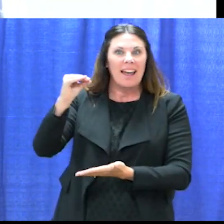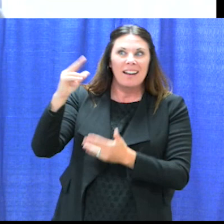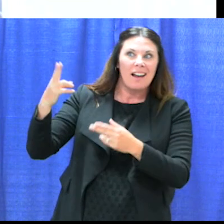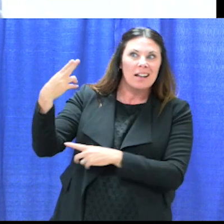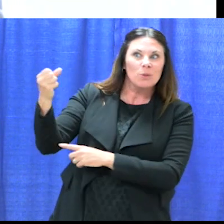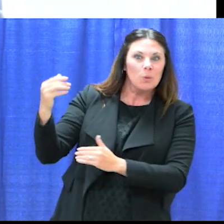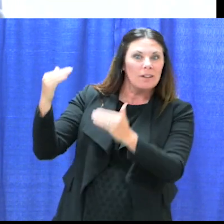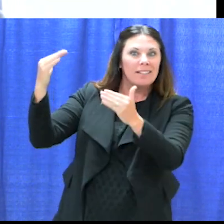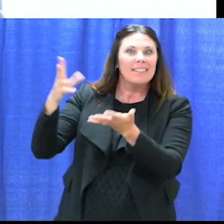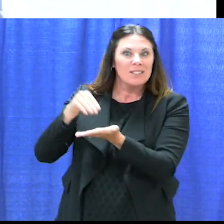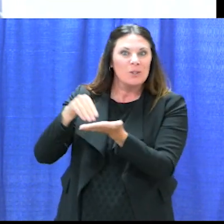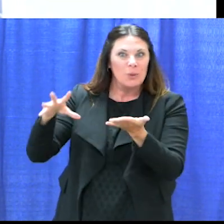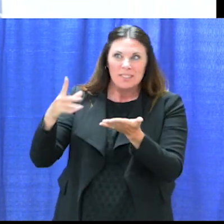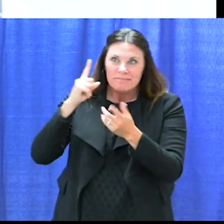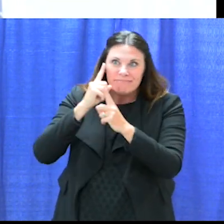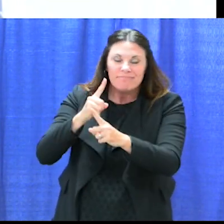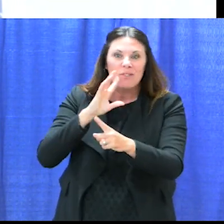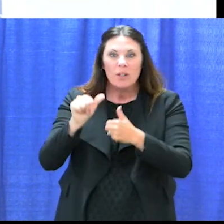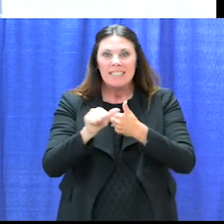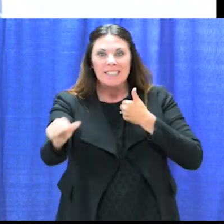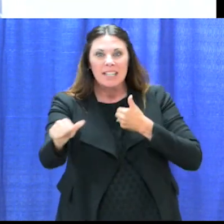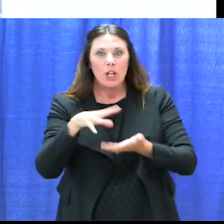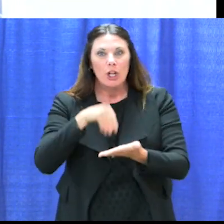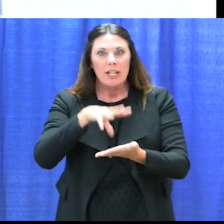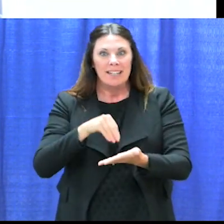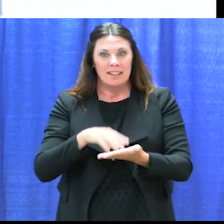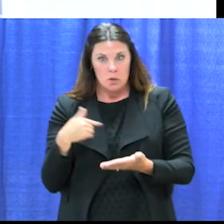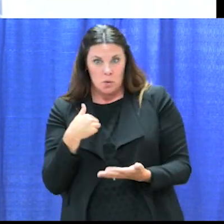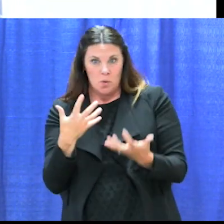This California focused effort is part of a larger five million dollar device donation